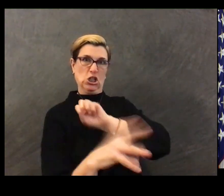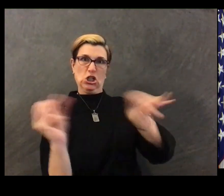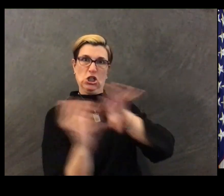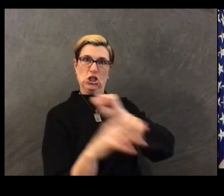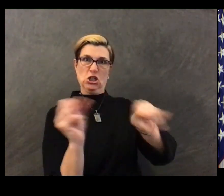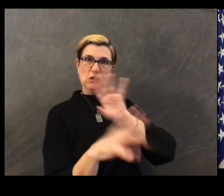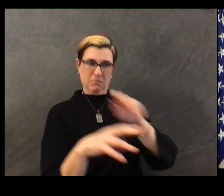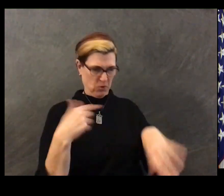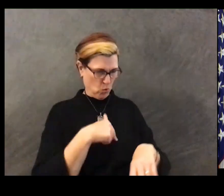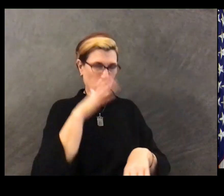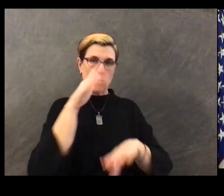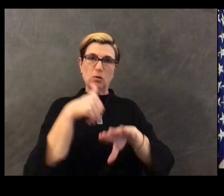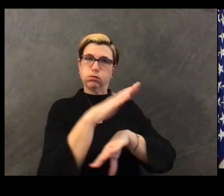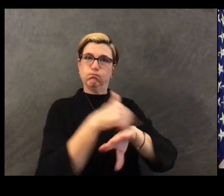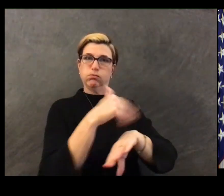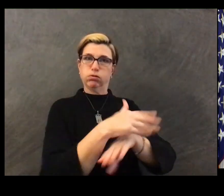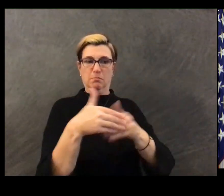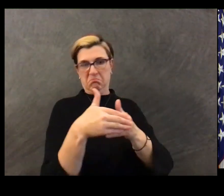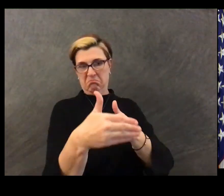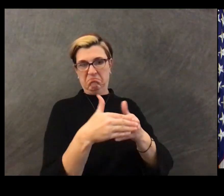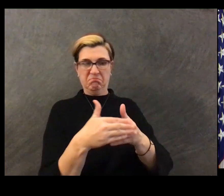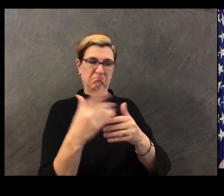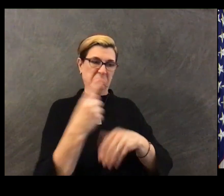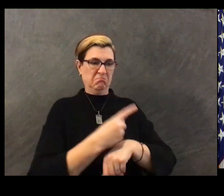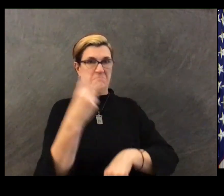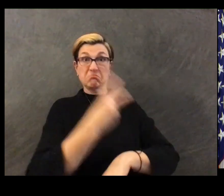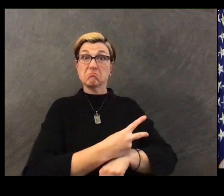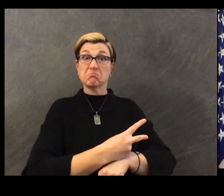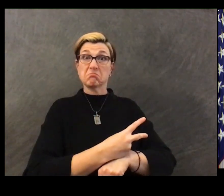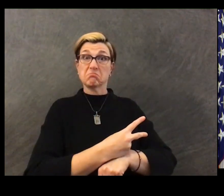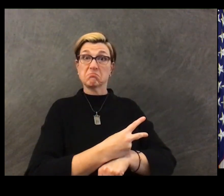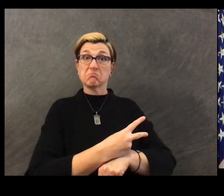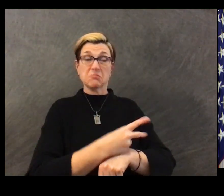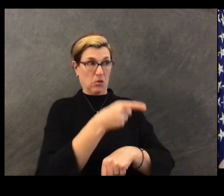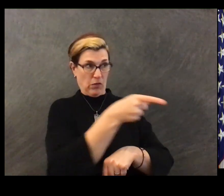over the next two days and we're gonna beef it up the following week get him a